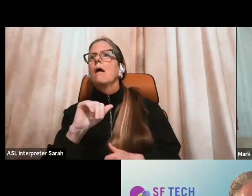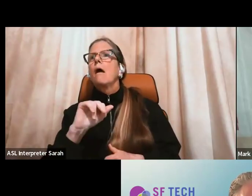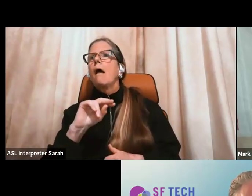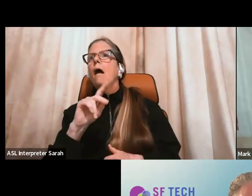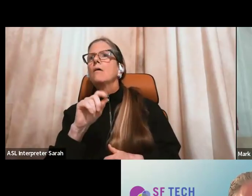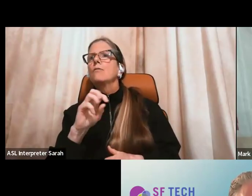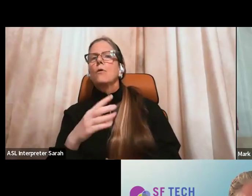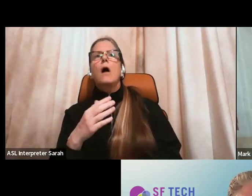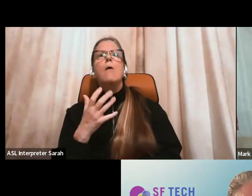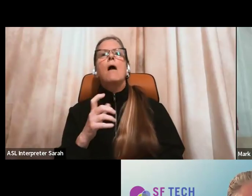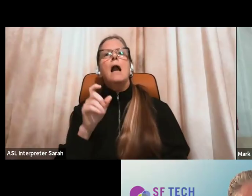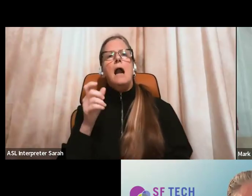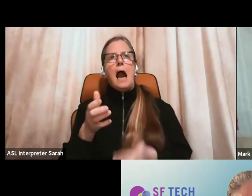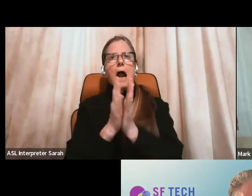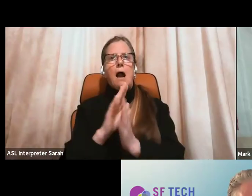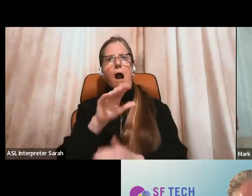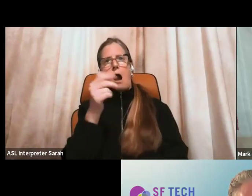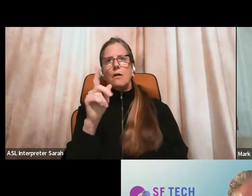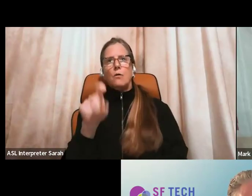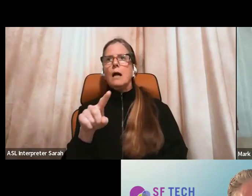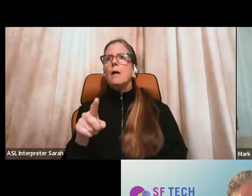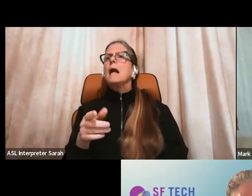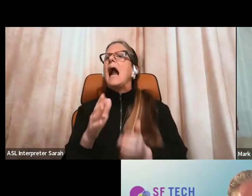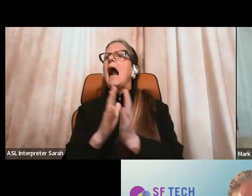another question now, which I'm going to ask you, Jake, you know, maybe to take the lead